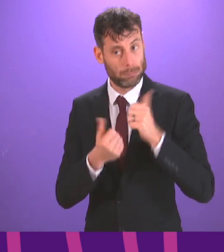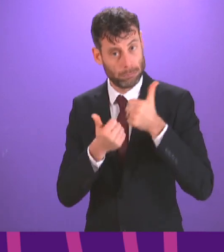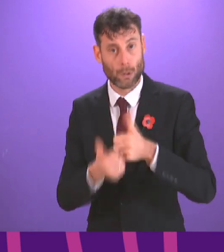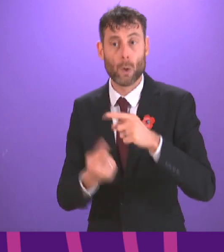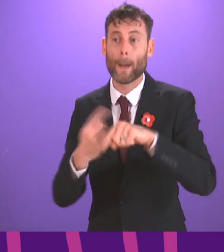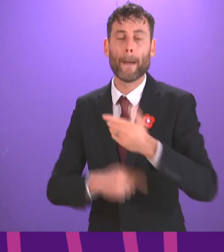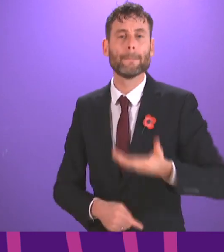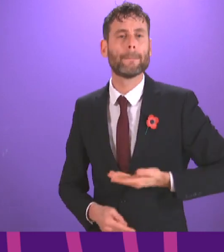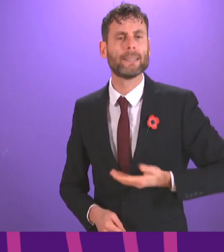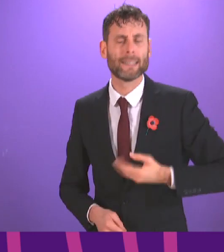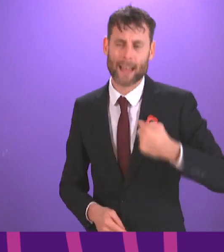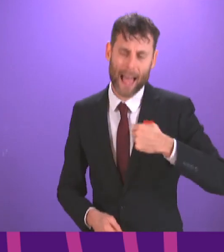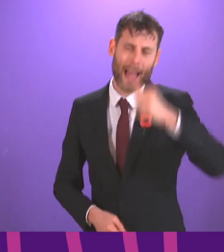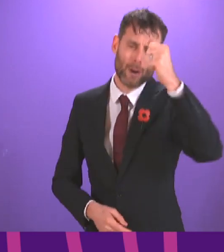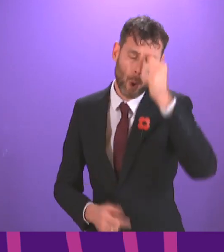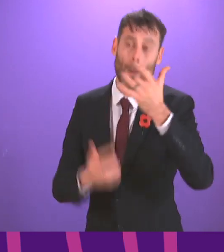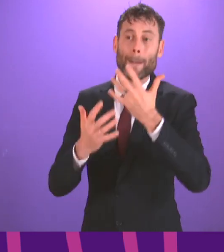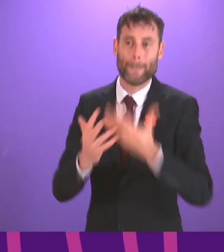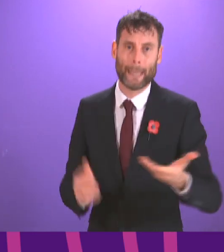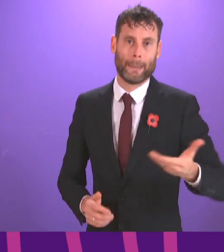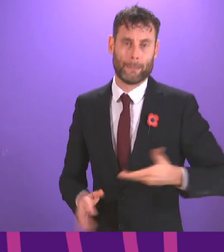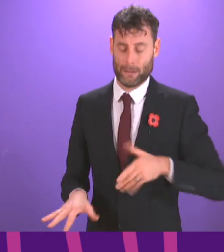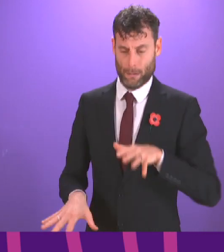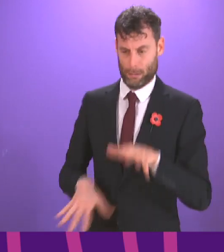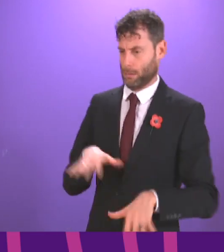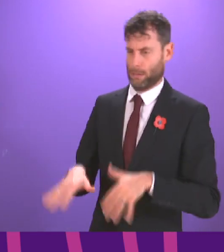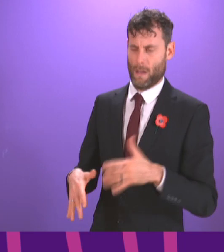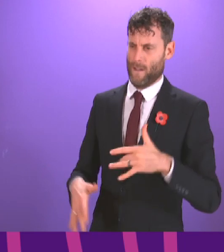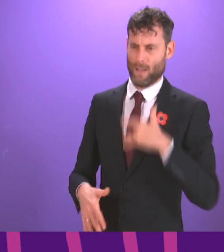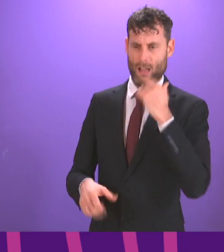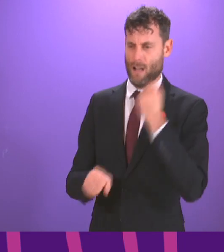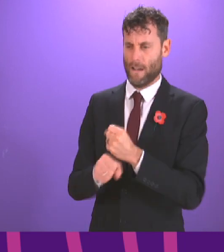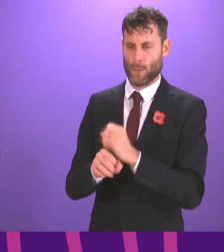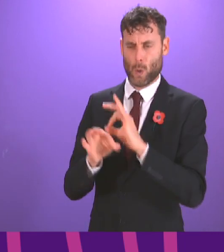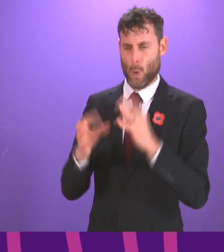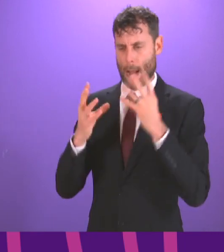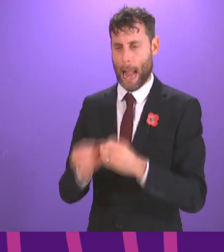we are living in, it might not always feel like that for businesses and individuals—I readily recognise that.